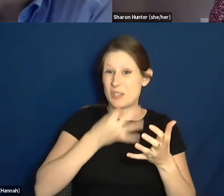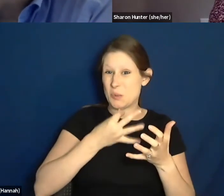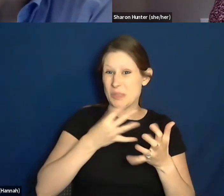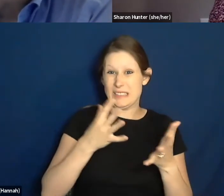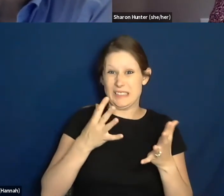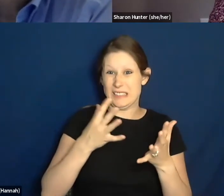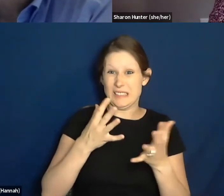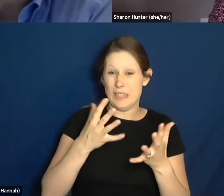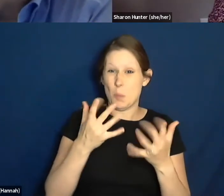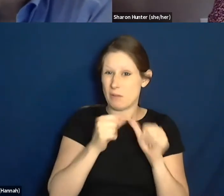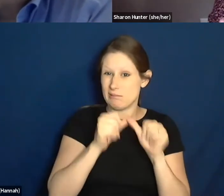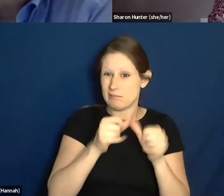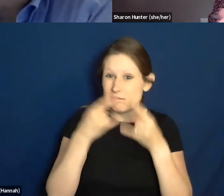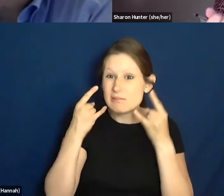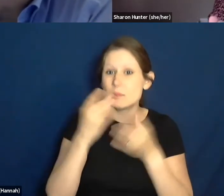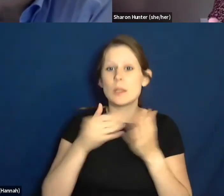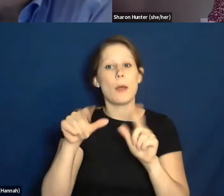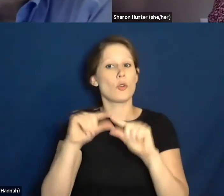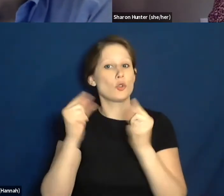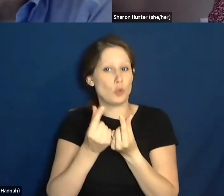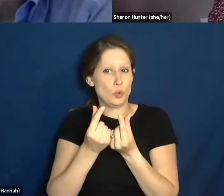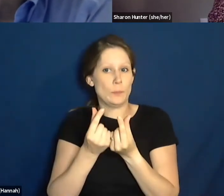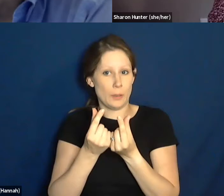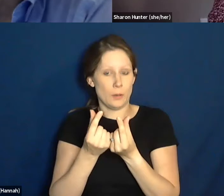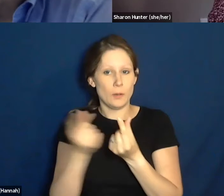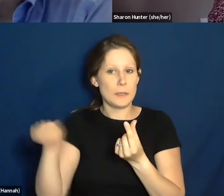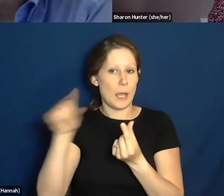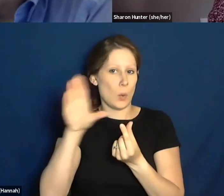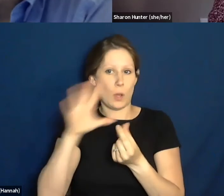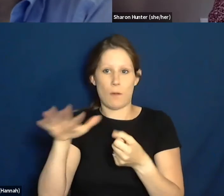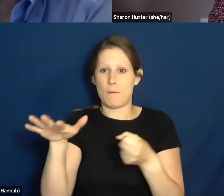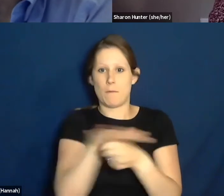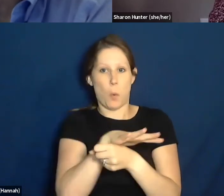and for other groups, they will go to the full limit they're allow go